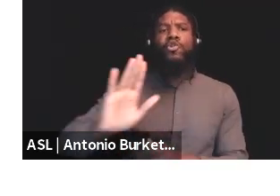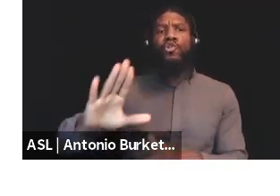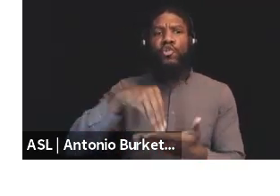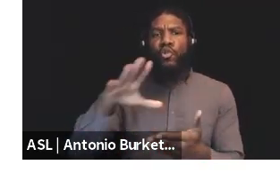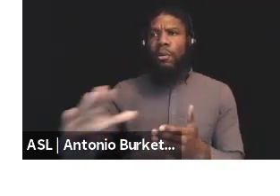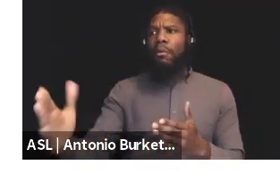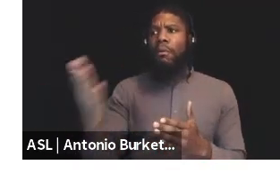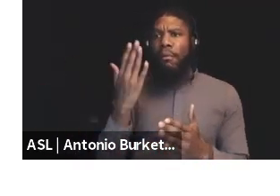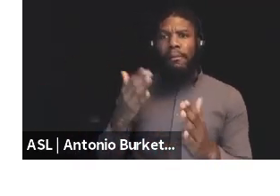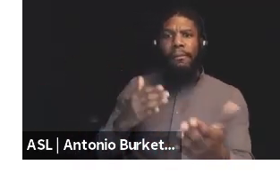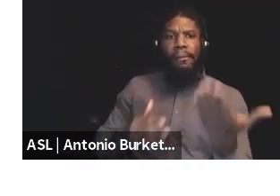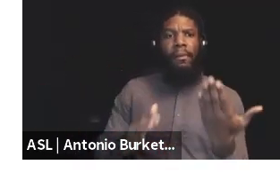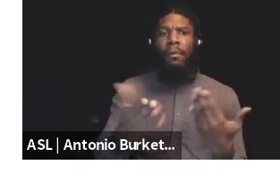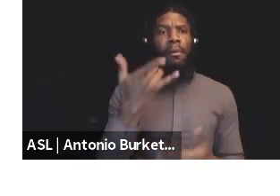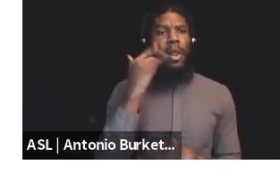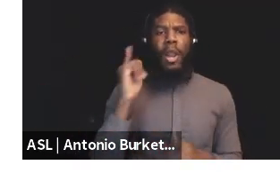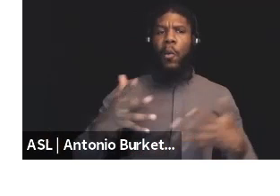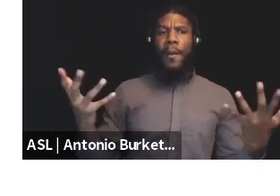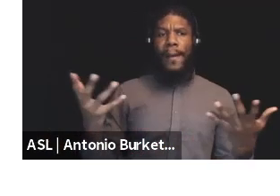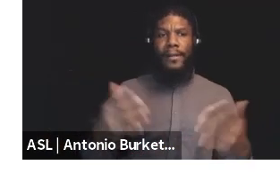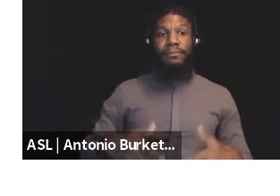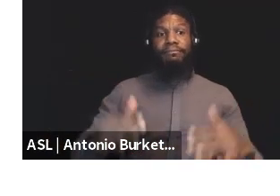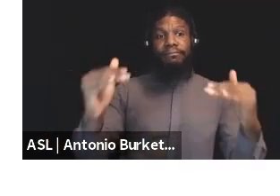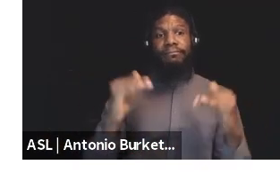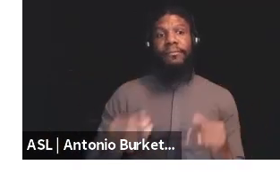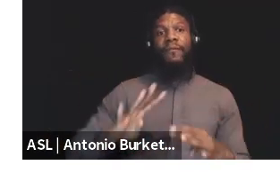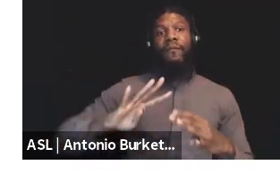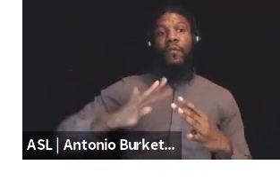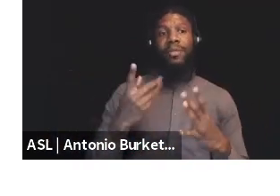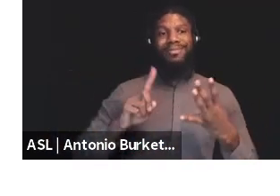? And then, finally, what types of professional development are needed for the consultations